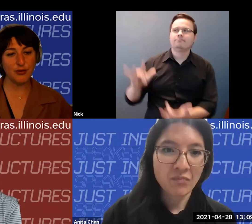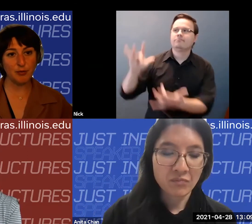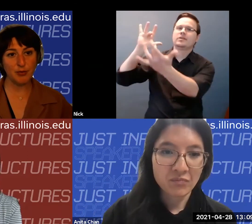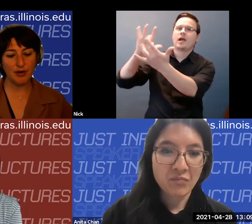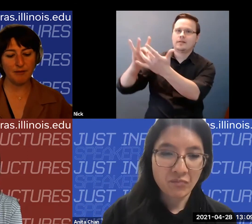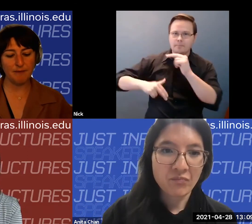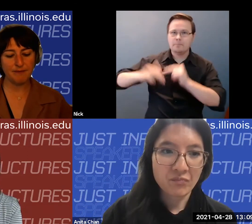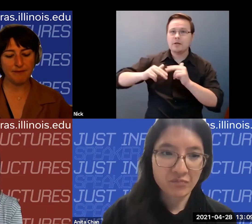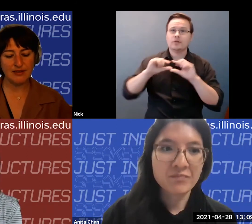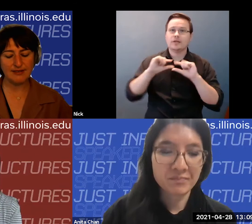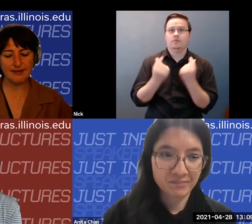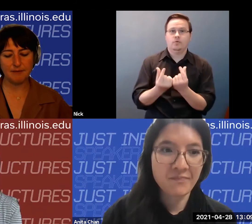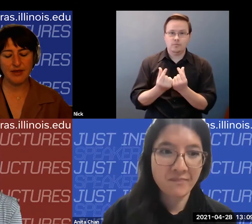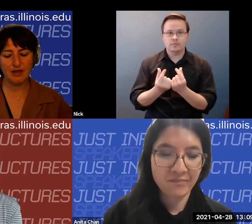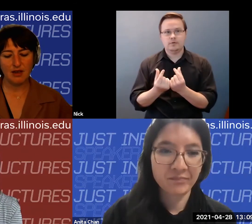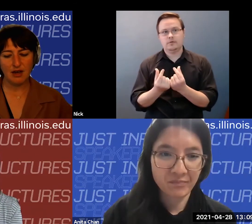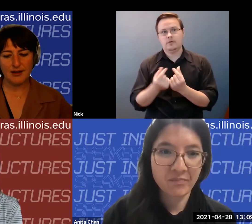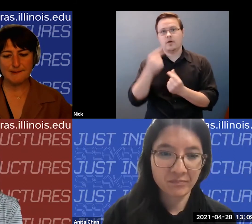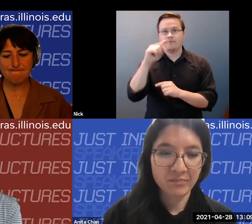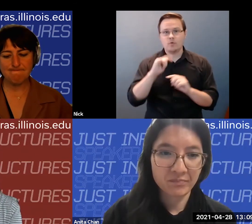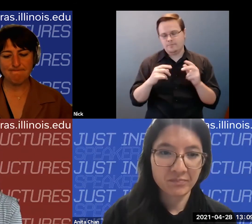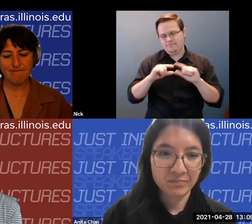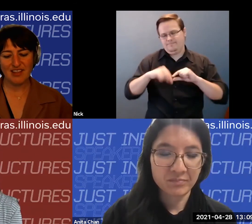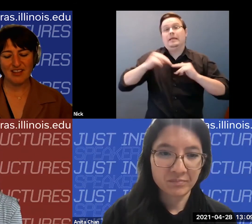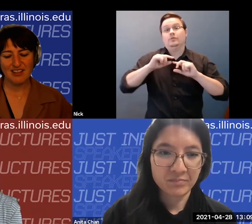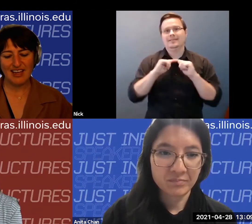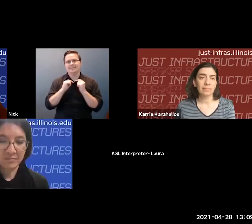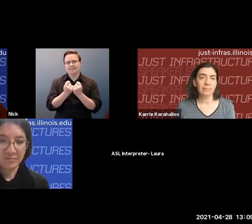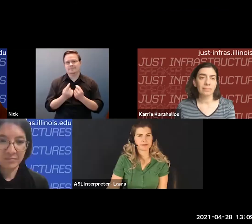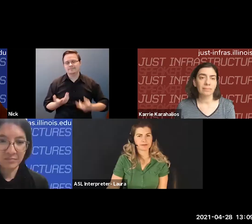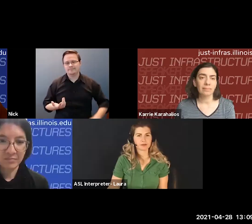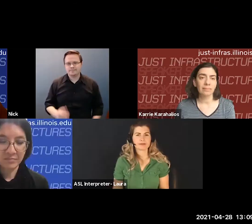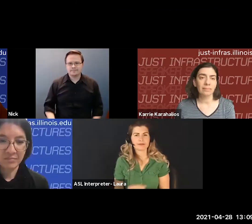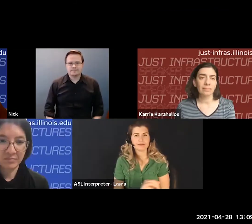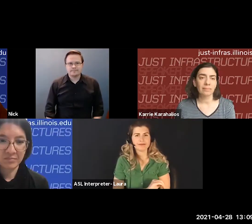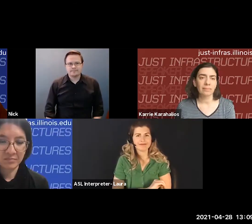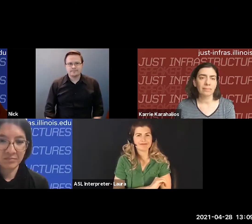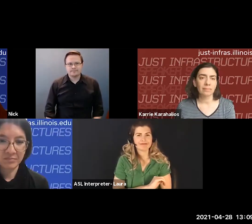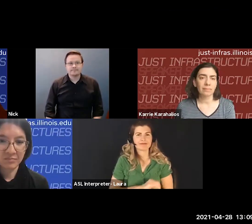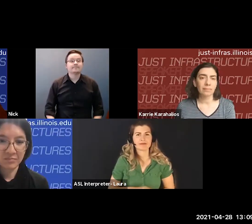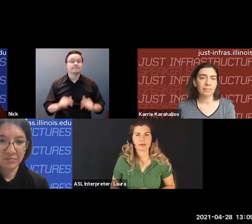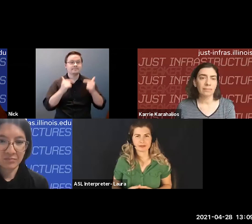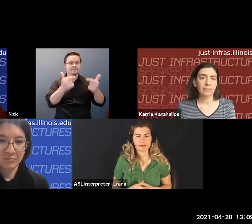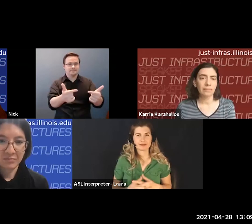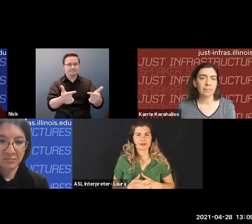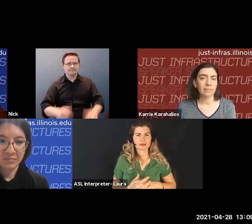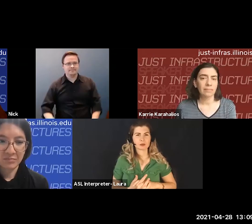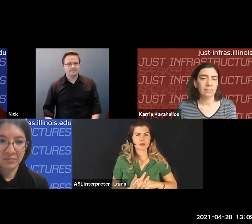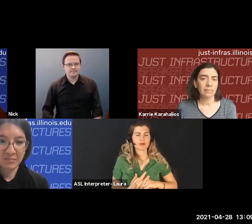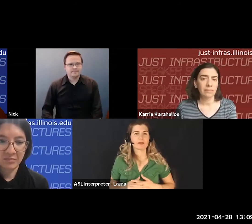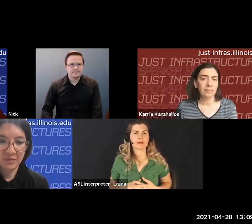me like, reach out and like build a build a group build a team.